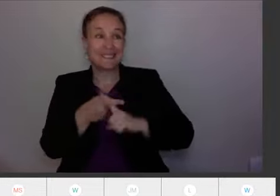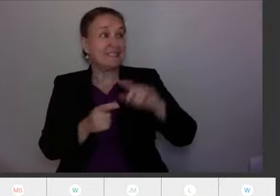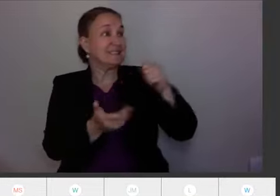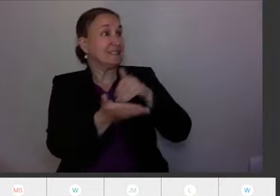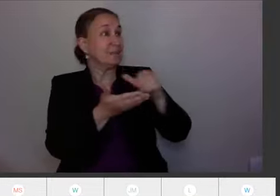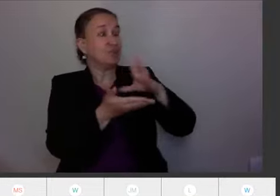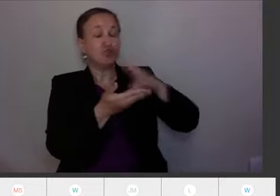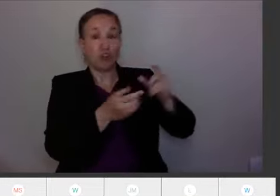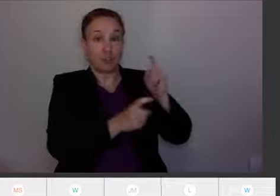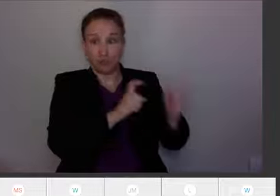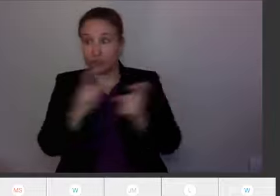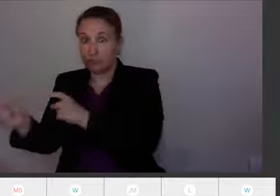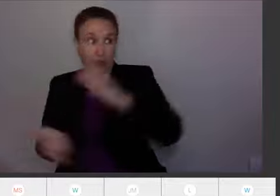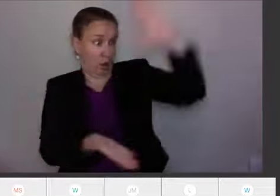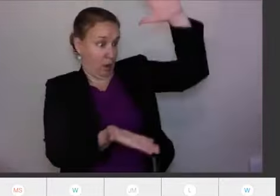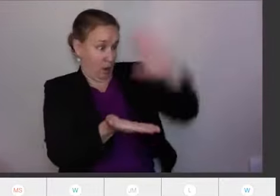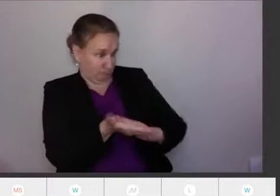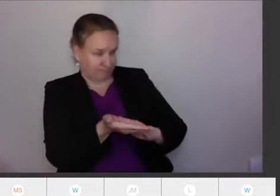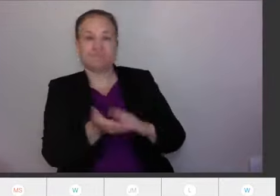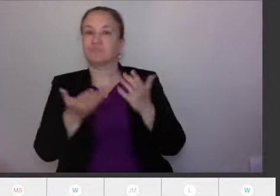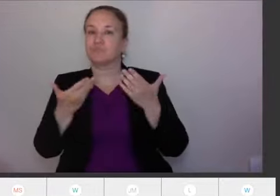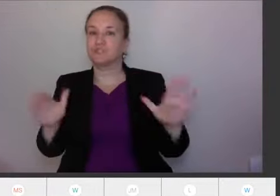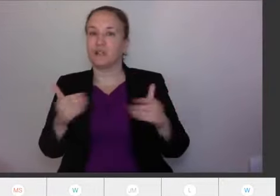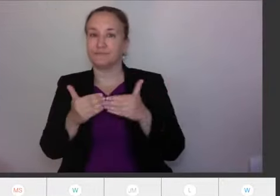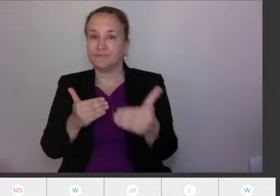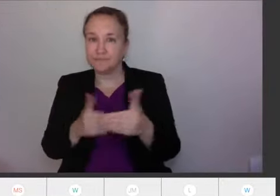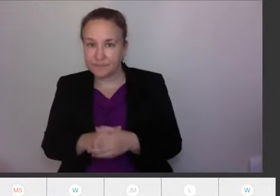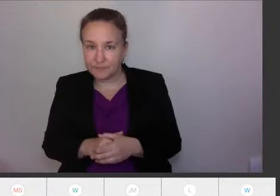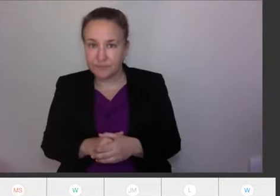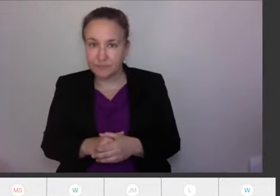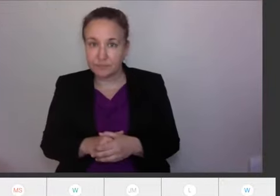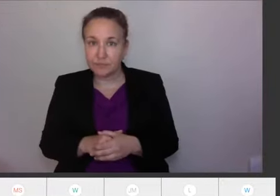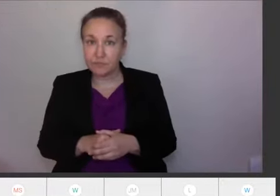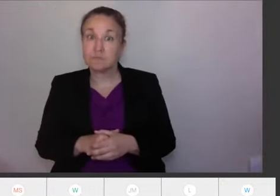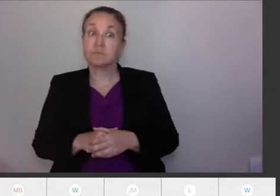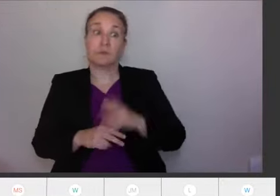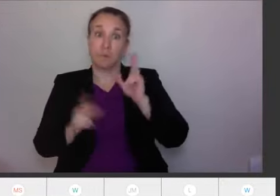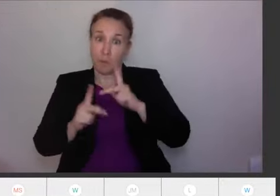is fully awarded grant awardees have been contacted via email